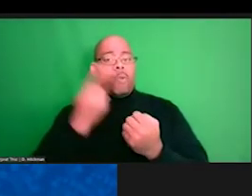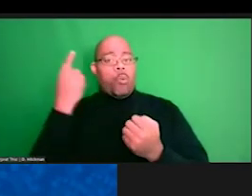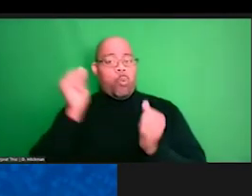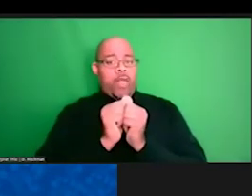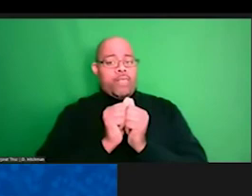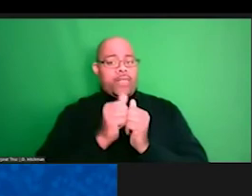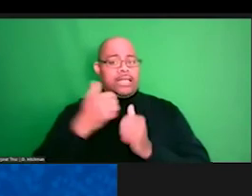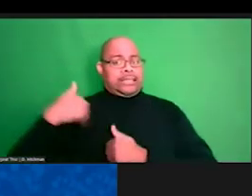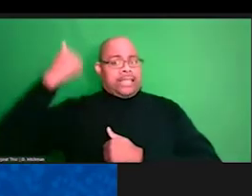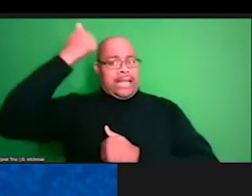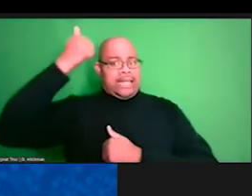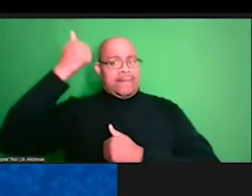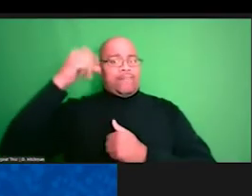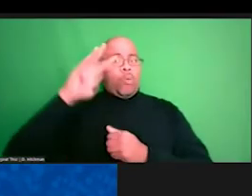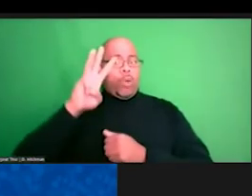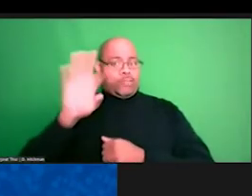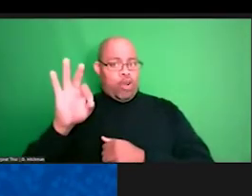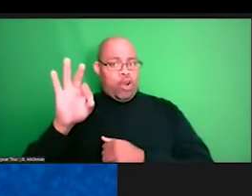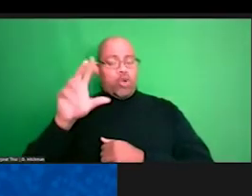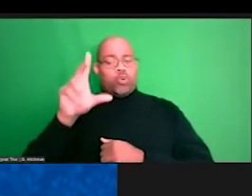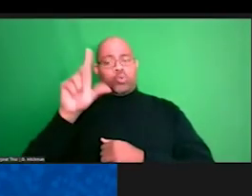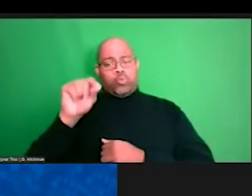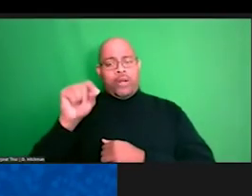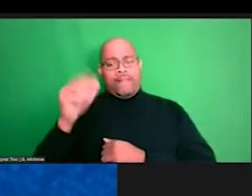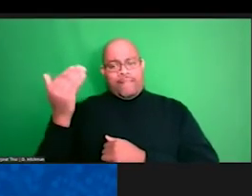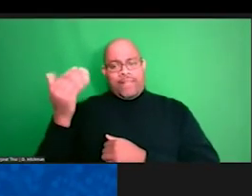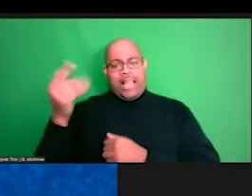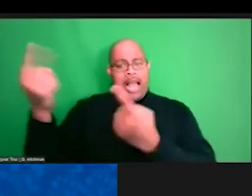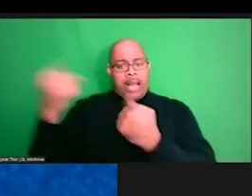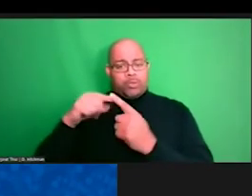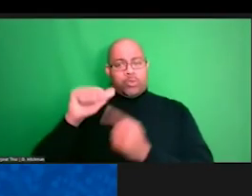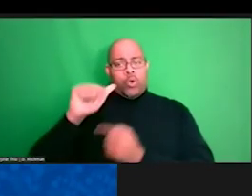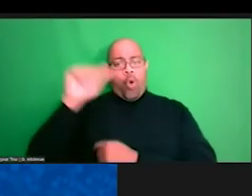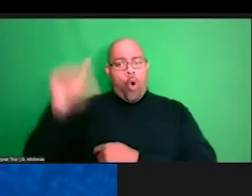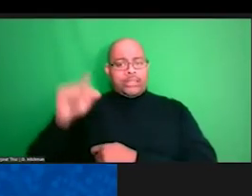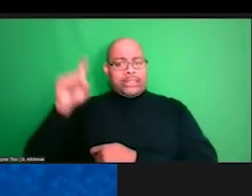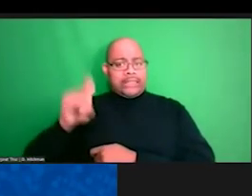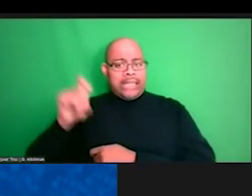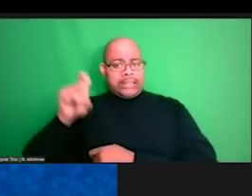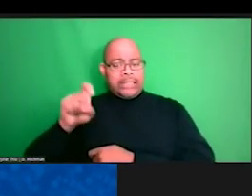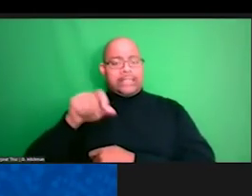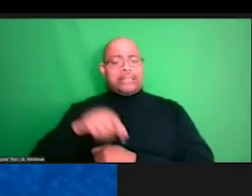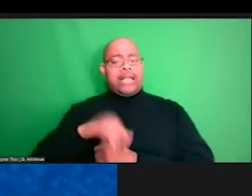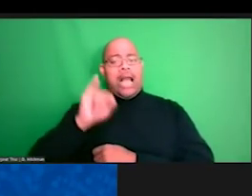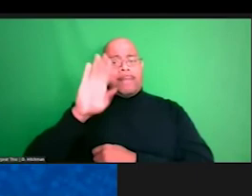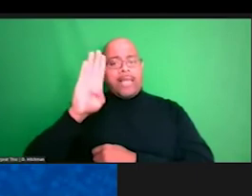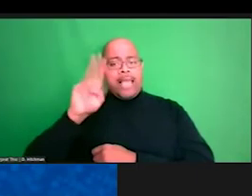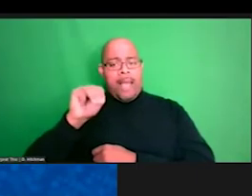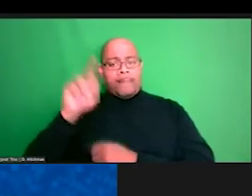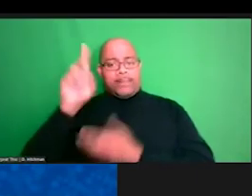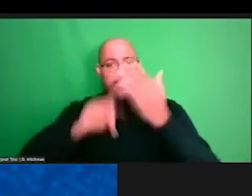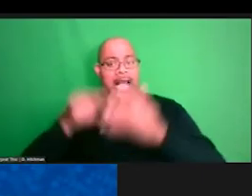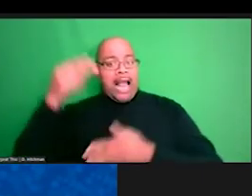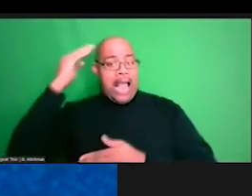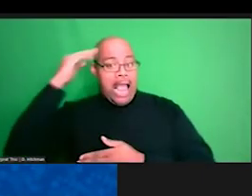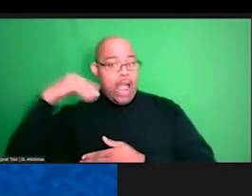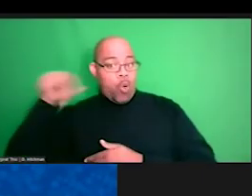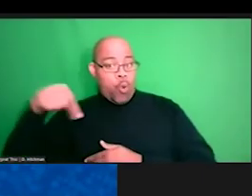in 2015, they came to Austin, Texas, the IBM design headquarters, and that was like the